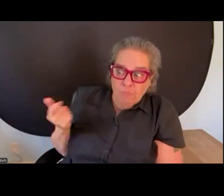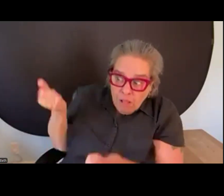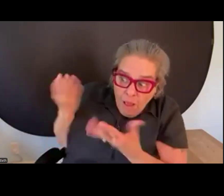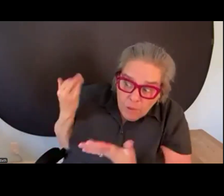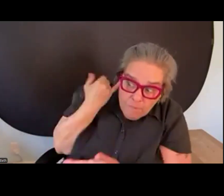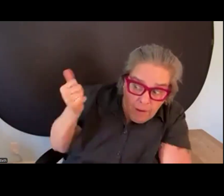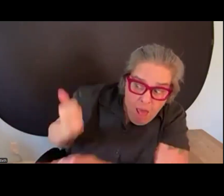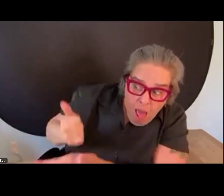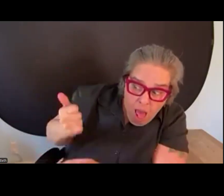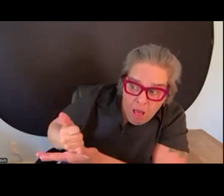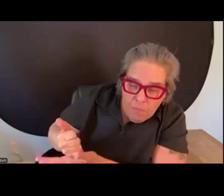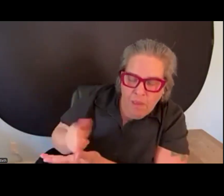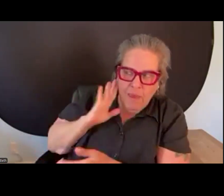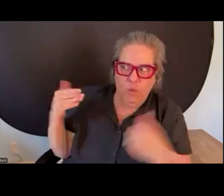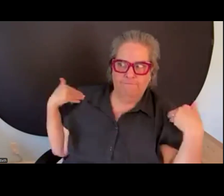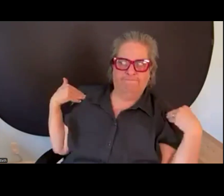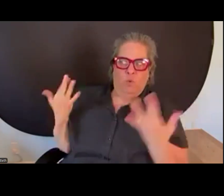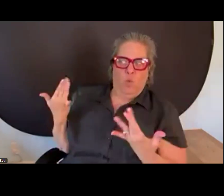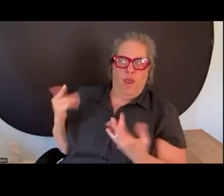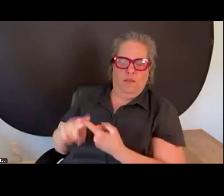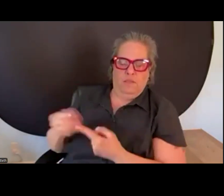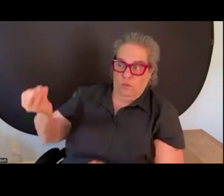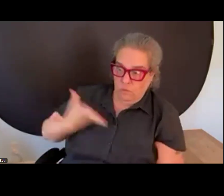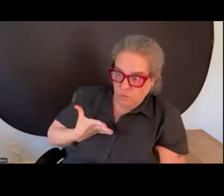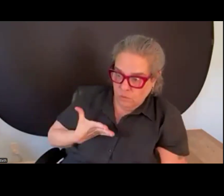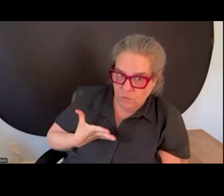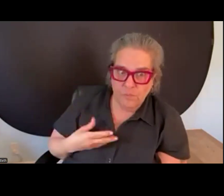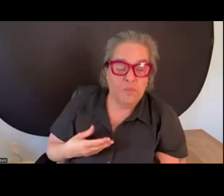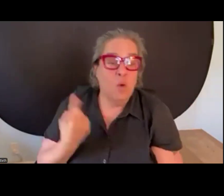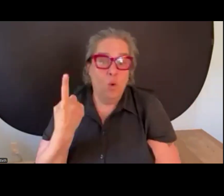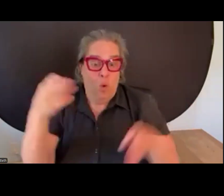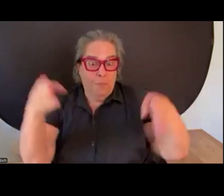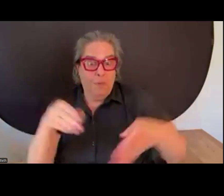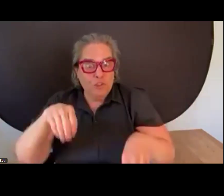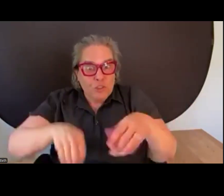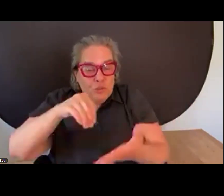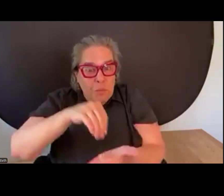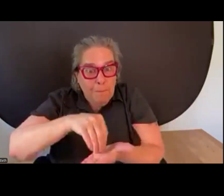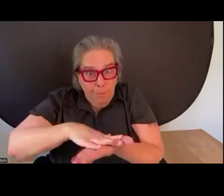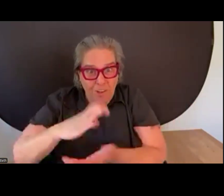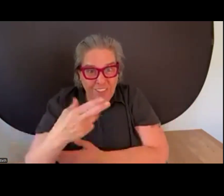Um-hum. I believe I did see in the chat that someone put this idea of have a list.